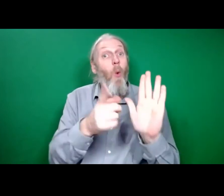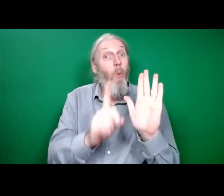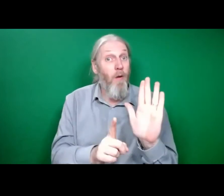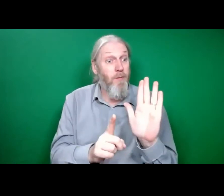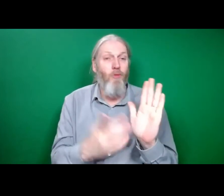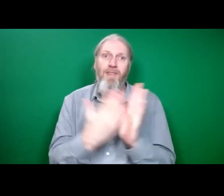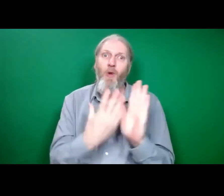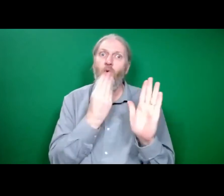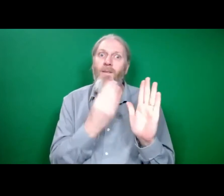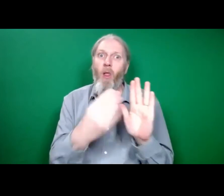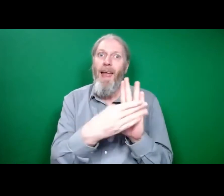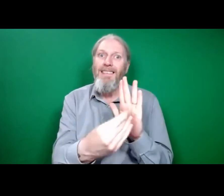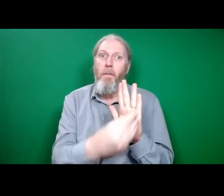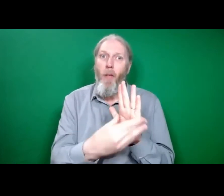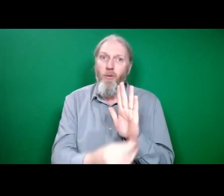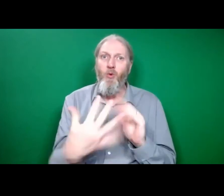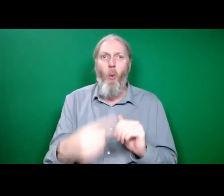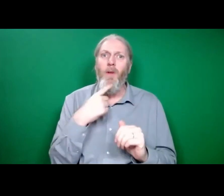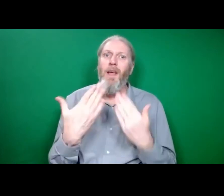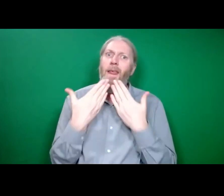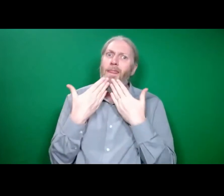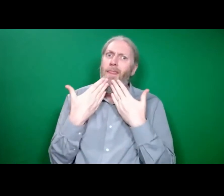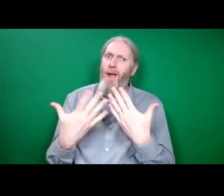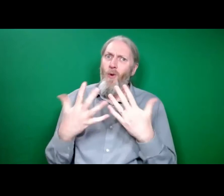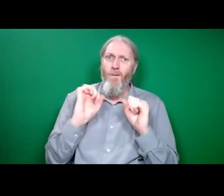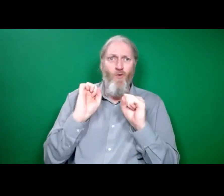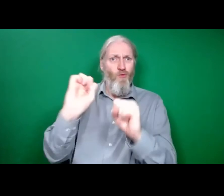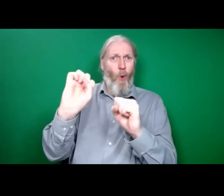I'm going off on various different tangents that I find in the question.